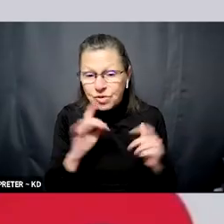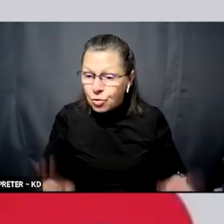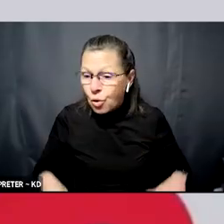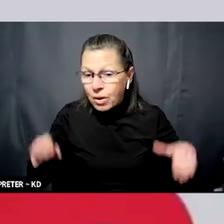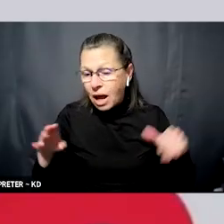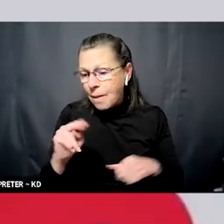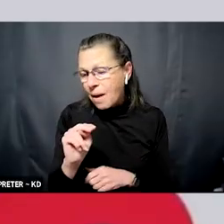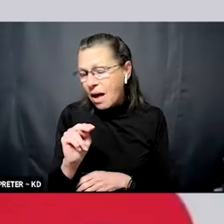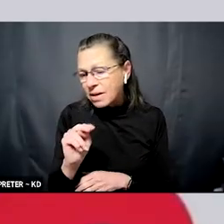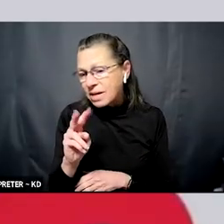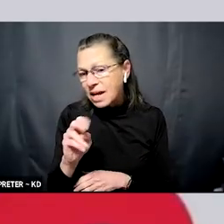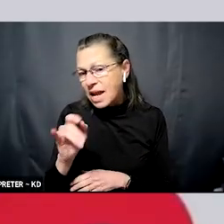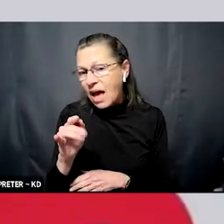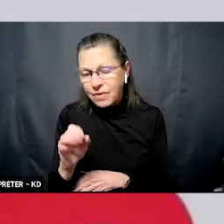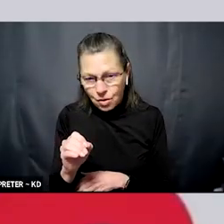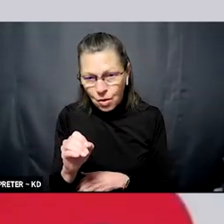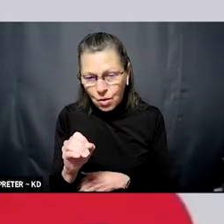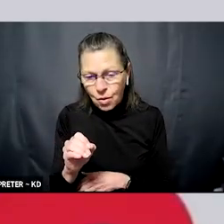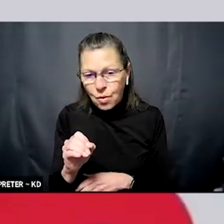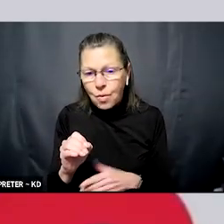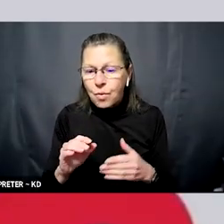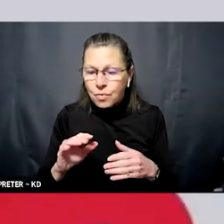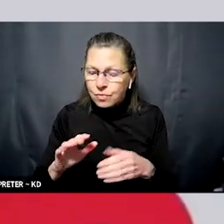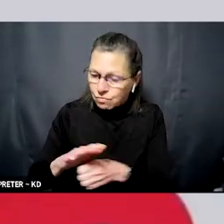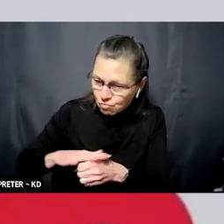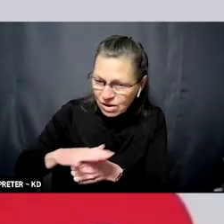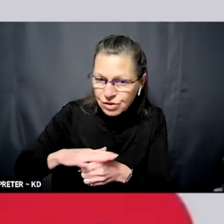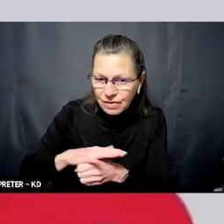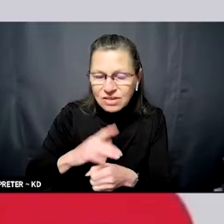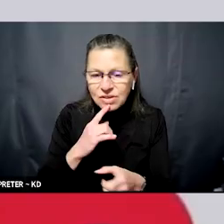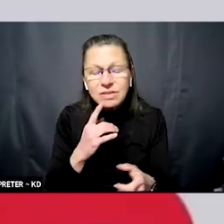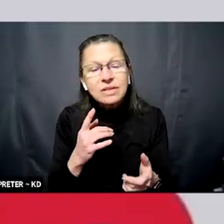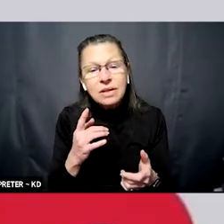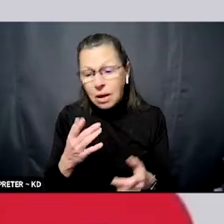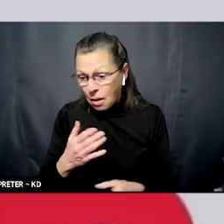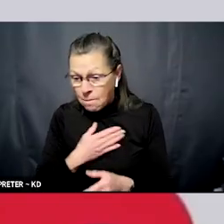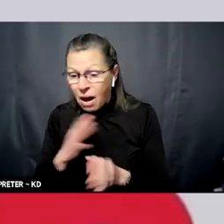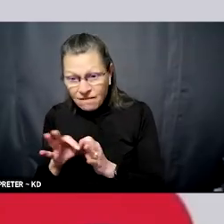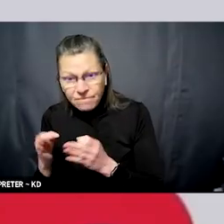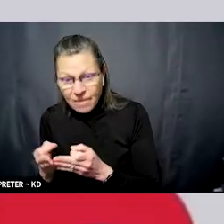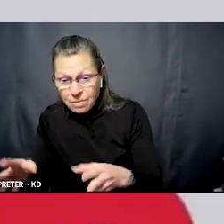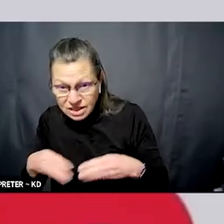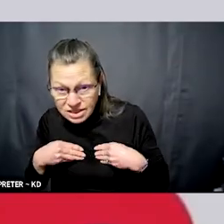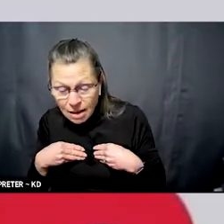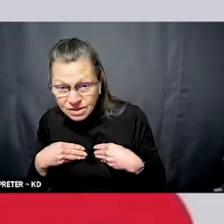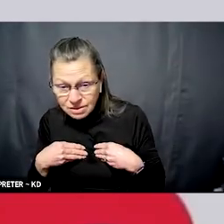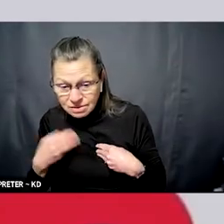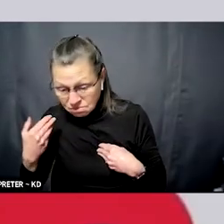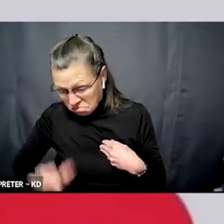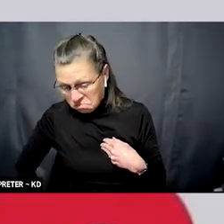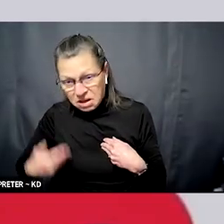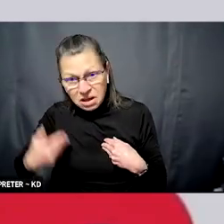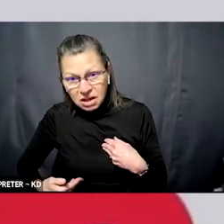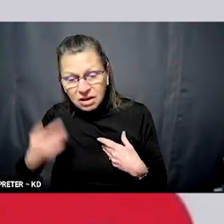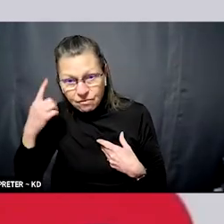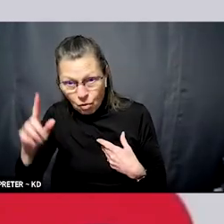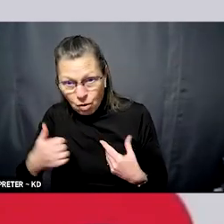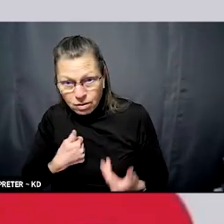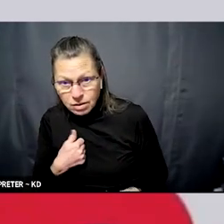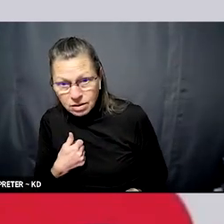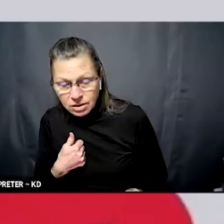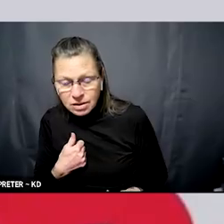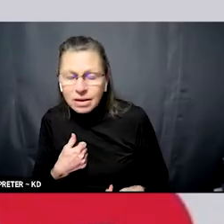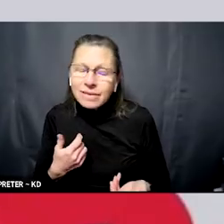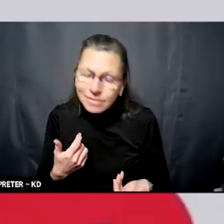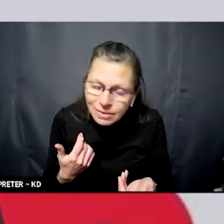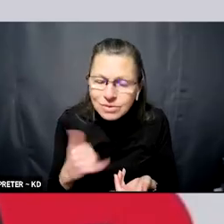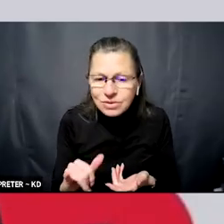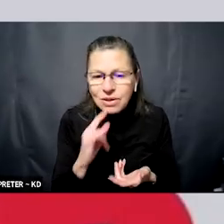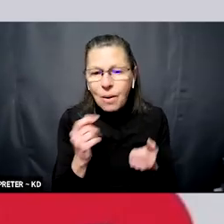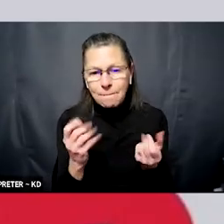accepted by my family for being me and just being me, there were a lot of challenges from students,